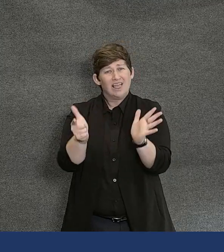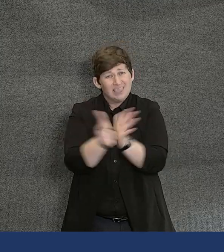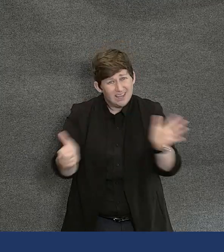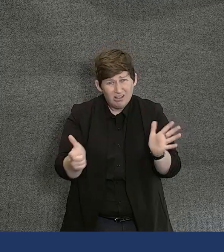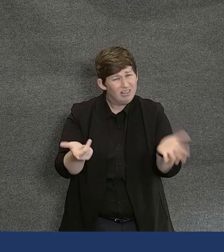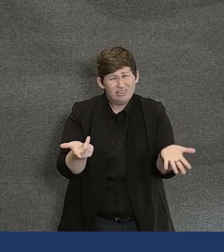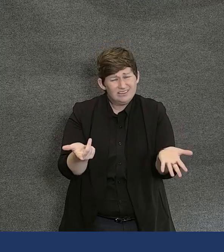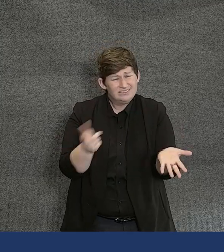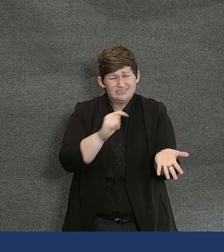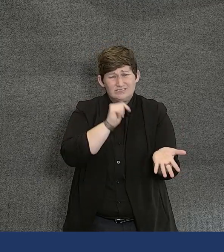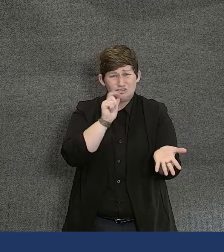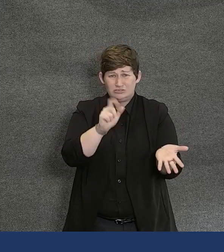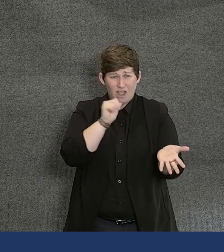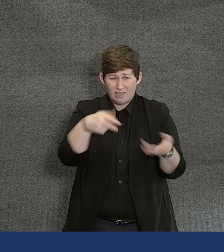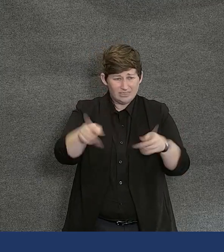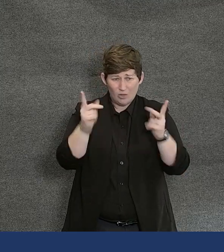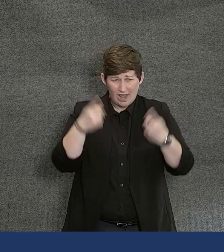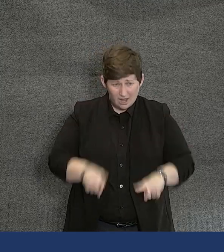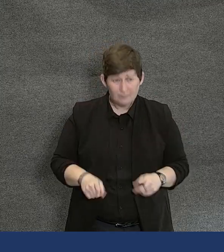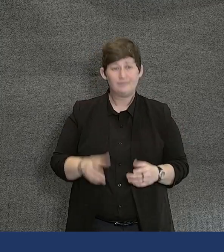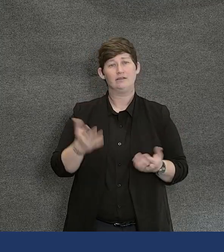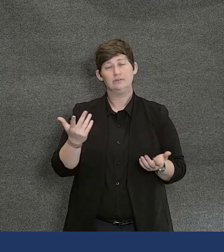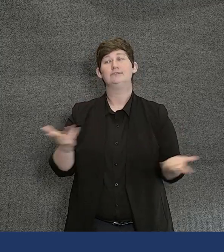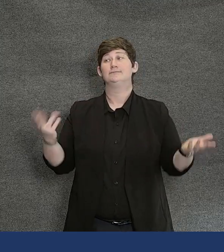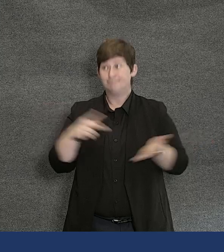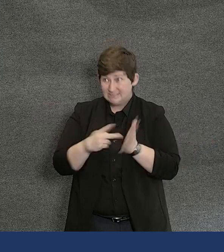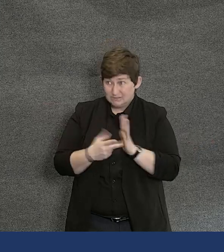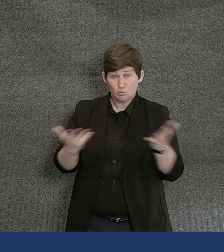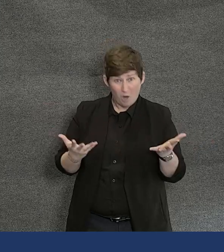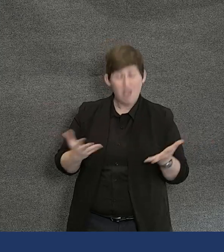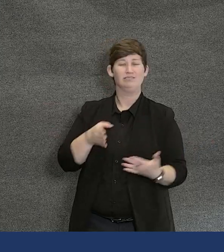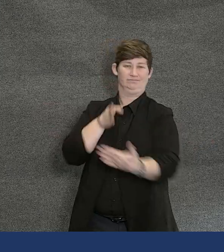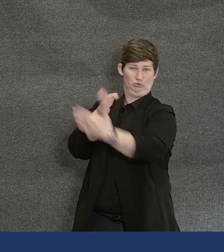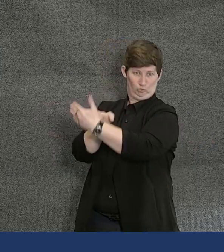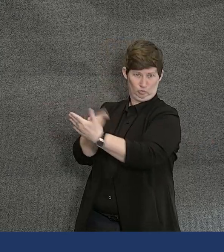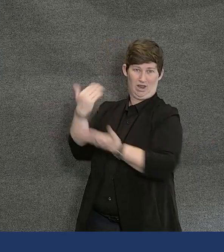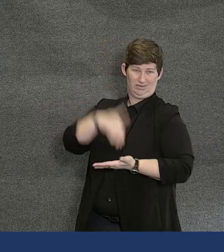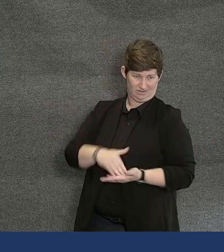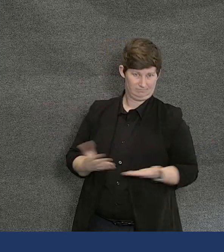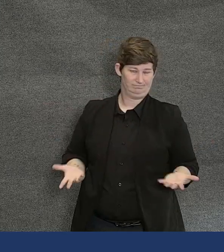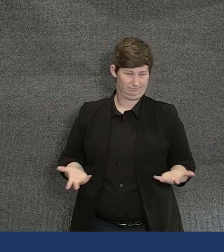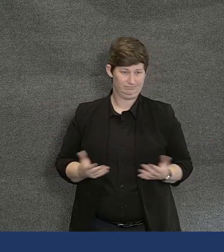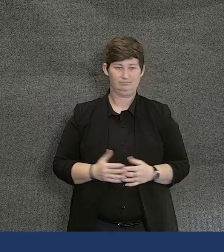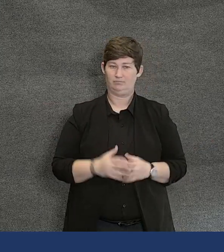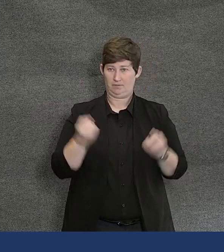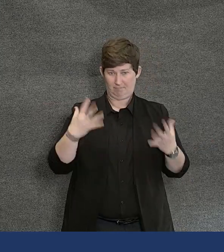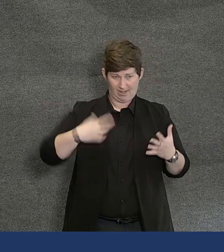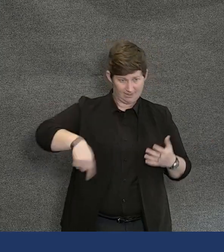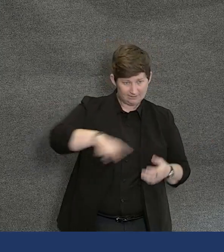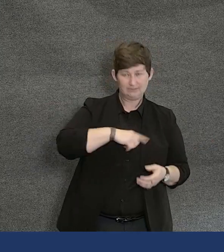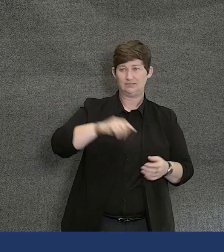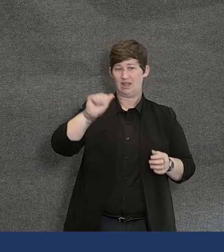We sued under something called the Administrative Procedures Act. With a bunch of other AGs, we sued. We stopped it.